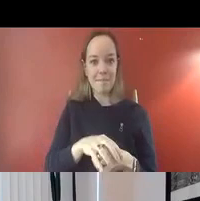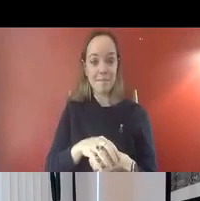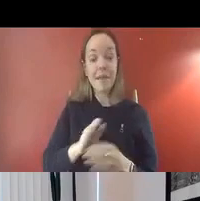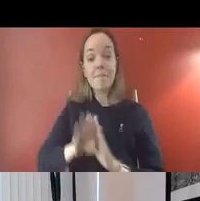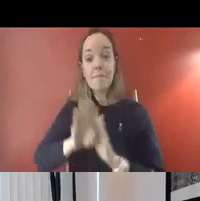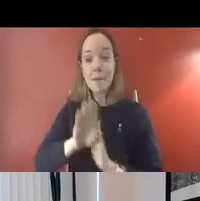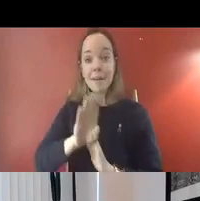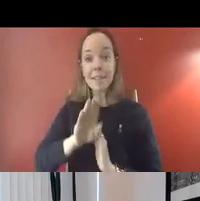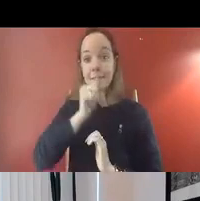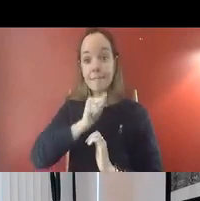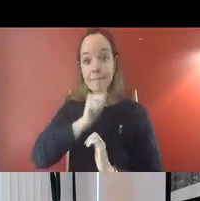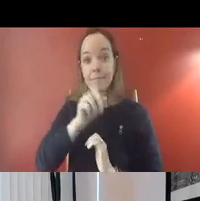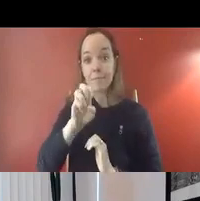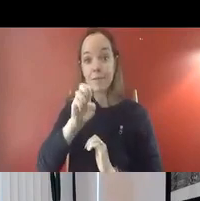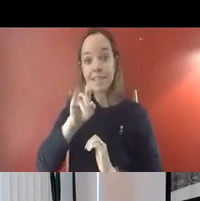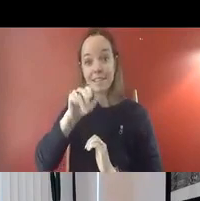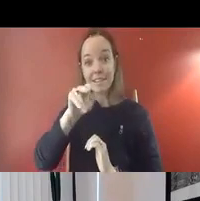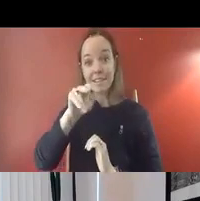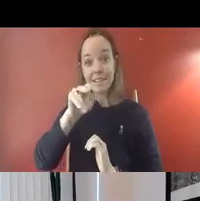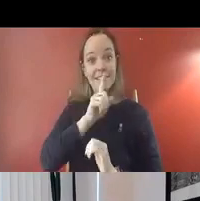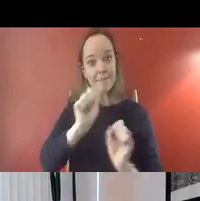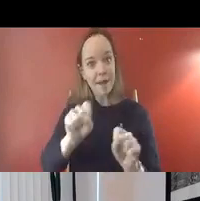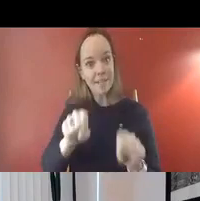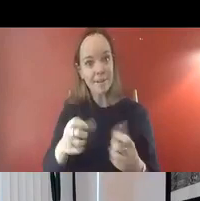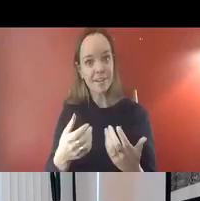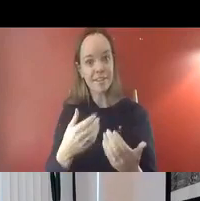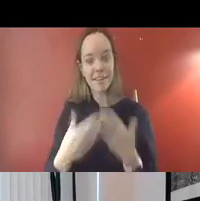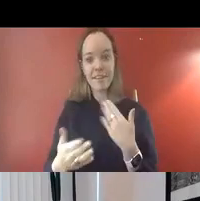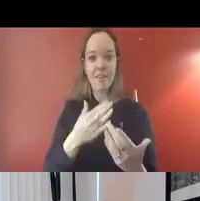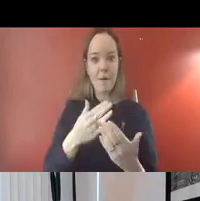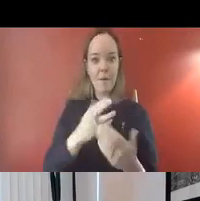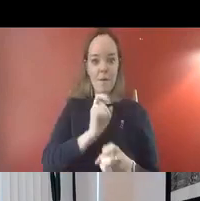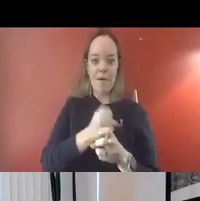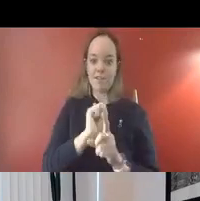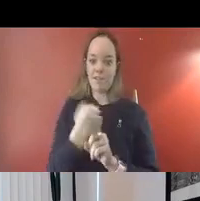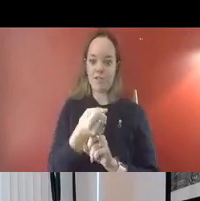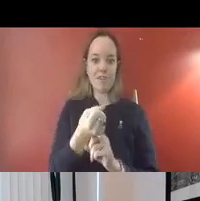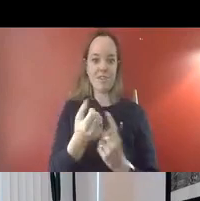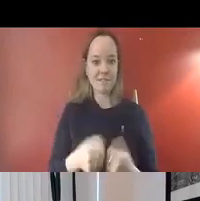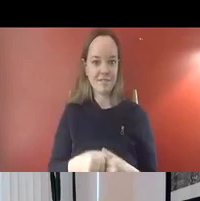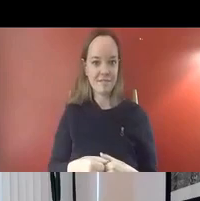difficult situation. So we can do this by possible even in the midst of a focusing on positive, positive difficult situation. So we can do this by